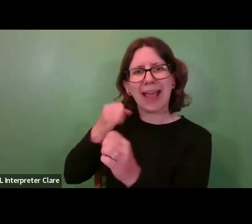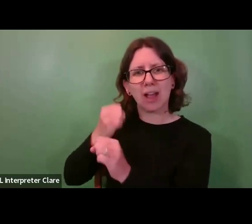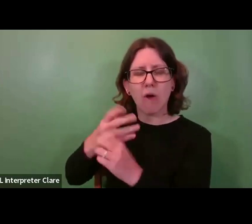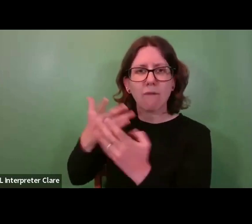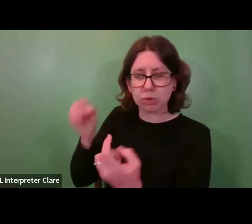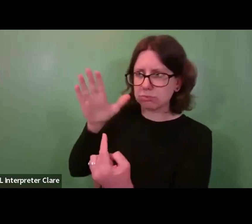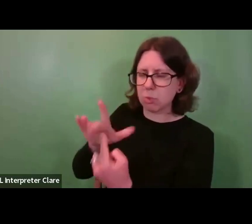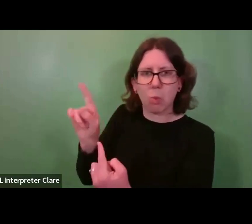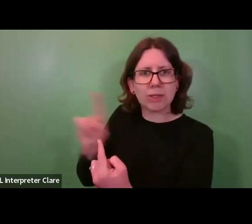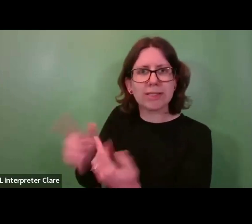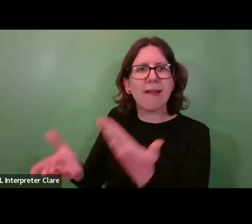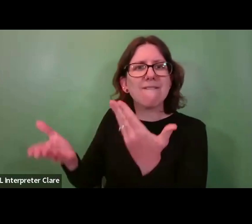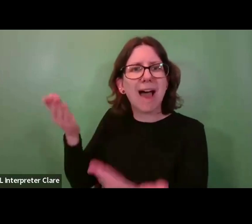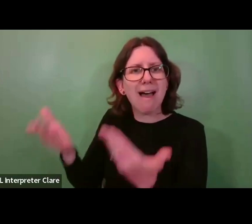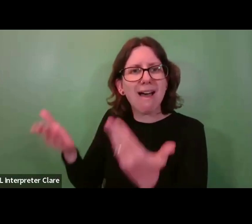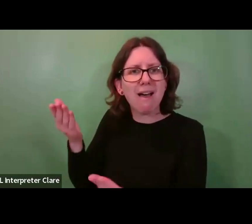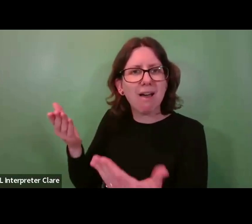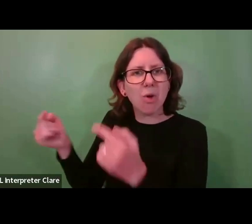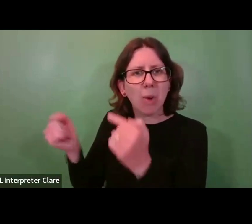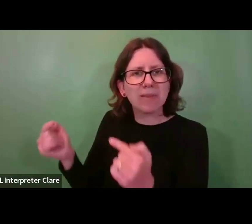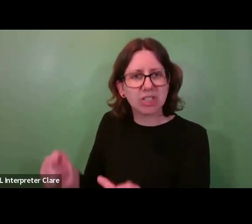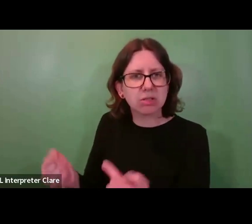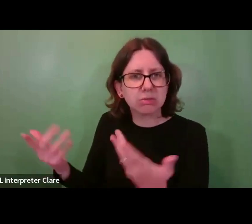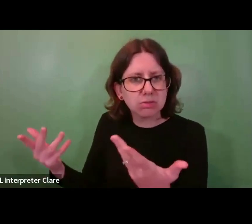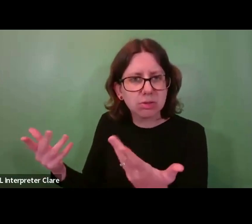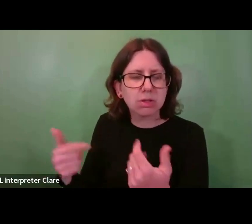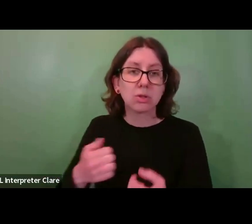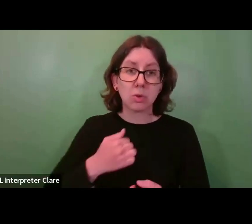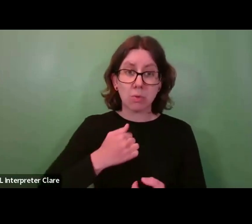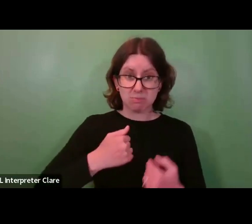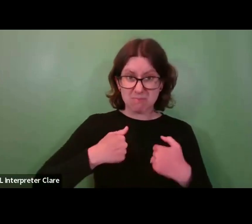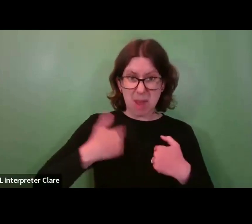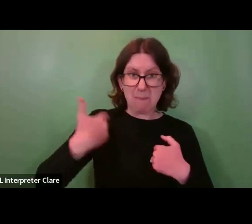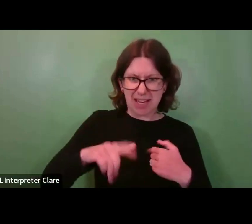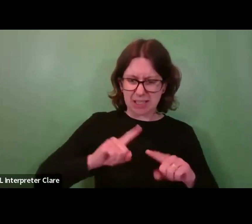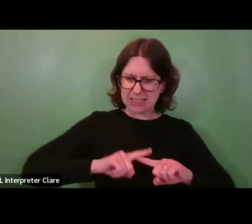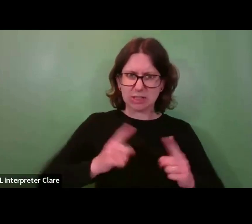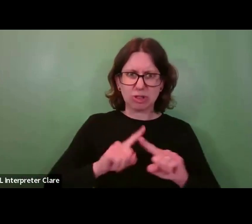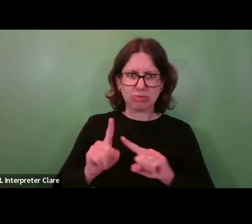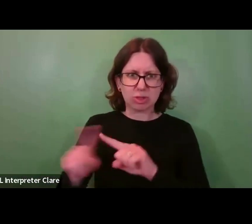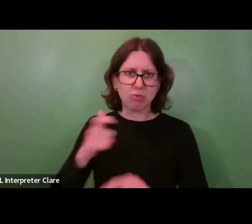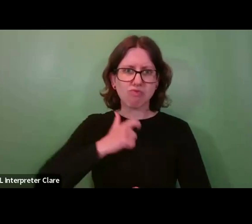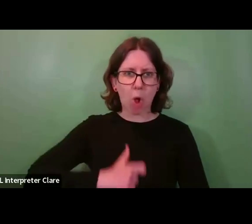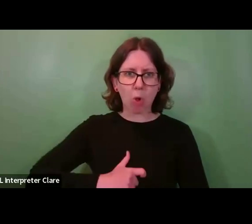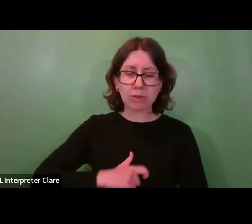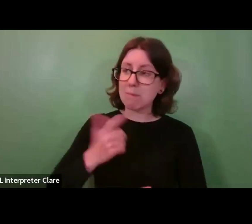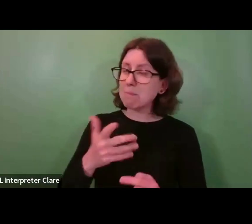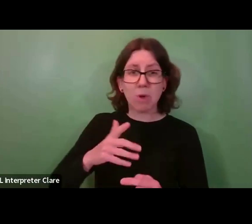I really care about fair competition. So all the roles that I do is something that speaks to me in, inside. And it's,